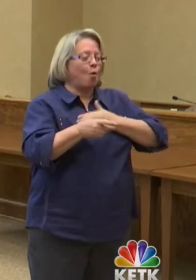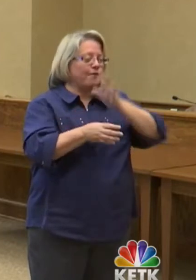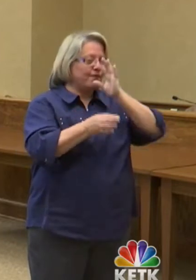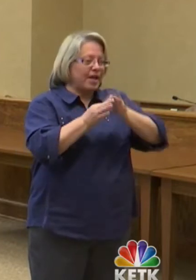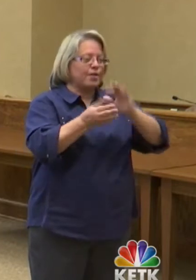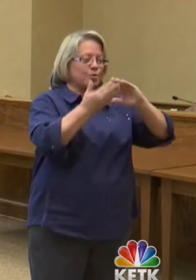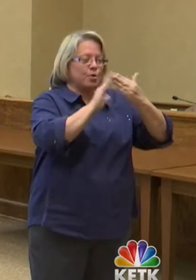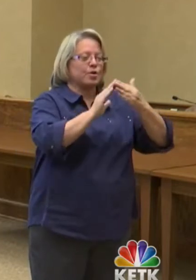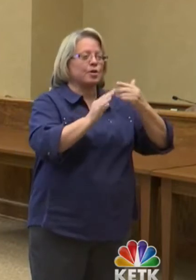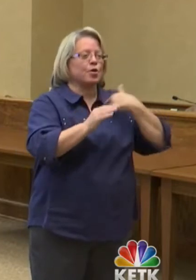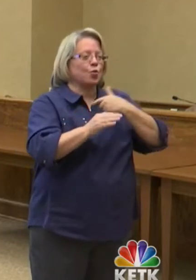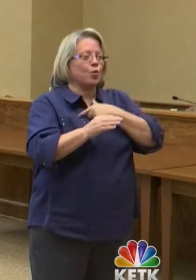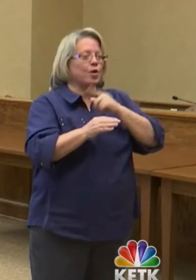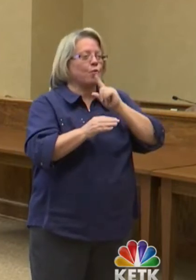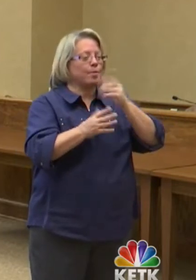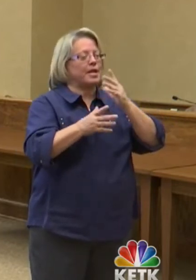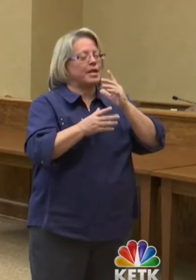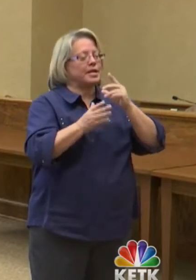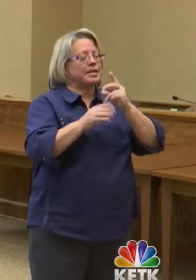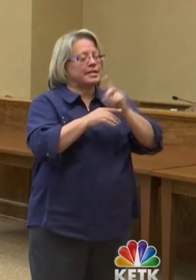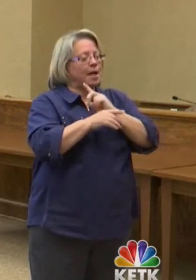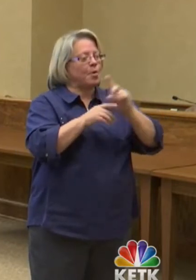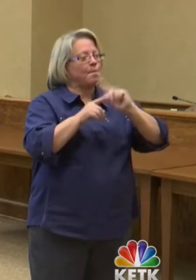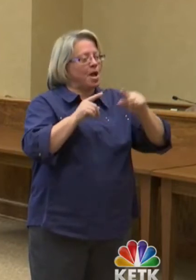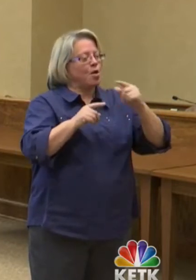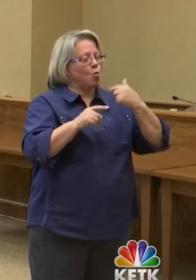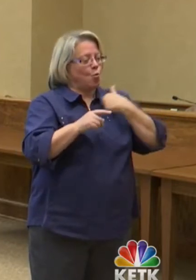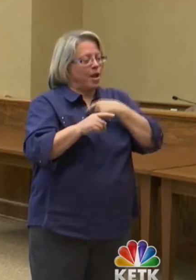FOLLOWING THE MANDATE THAT HAS